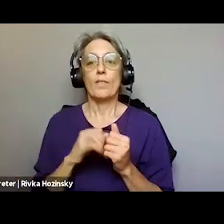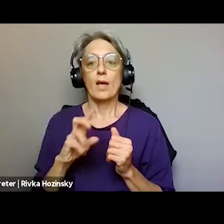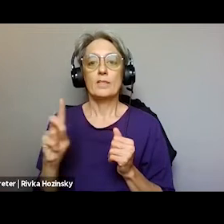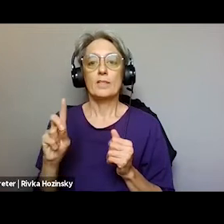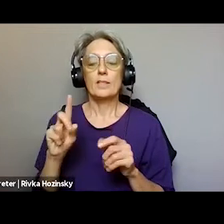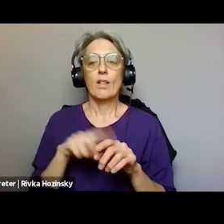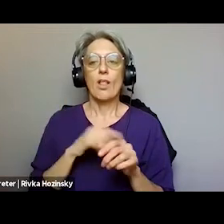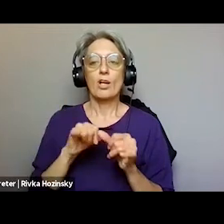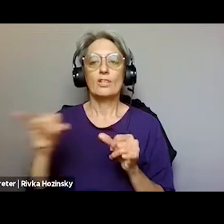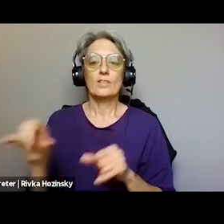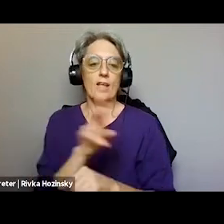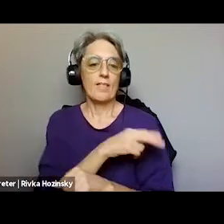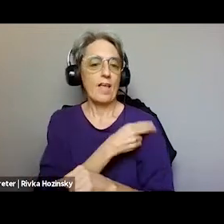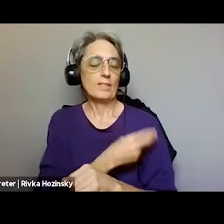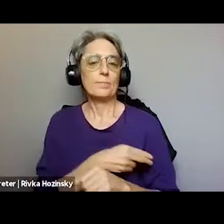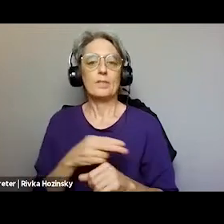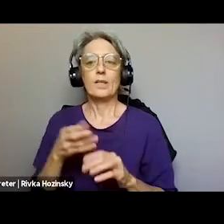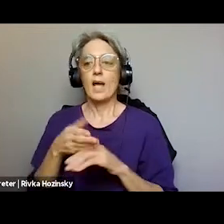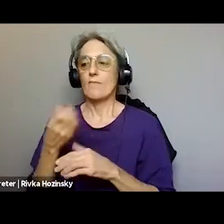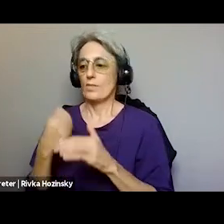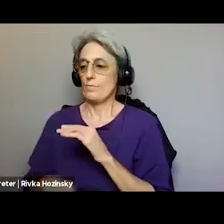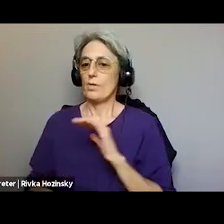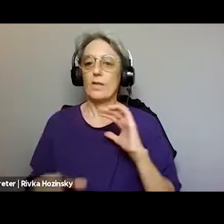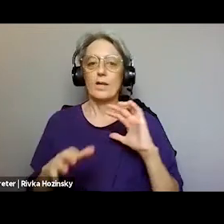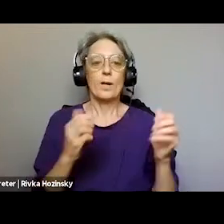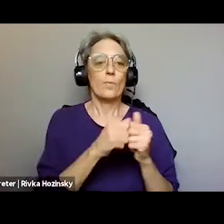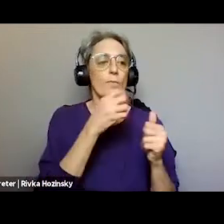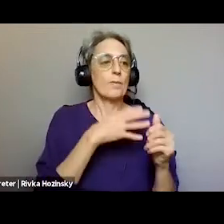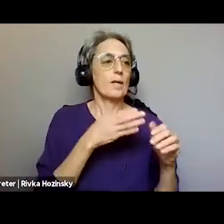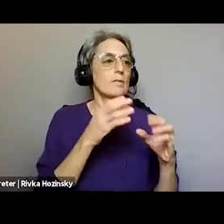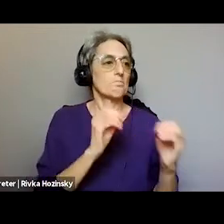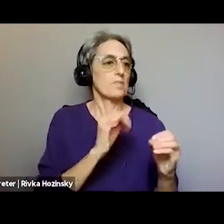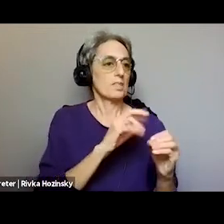stays after birth compared to women without IDD and white women with IDD. So that same sort of